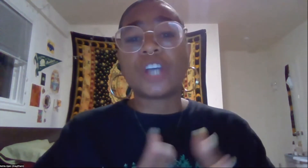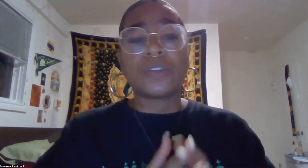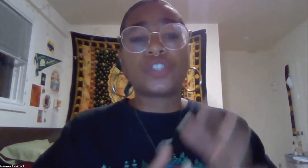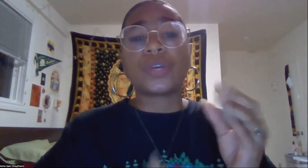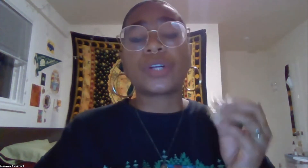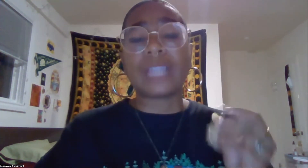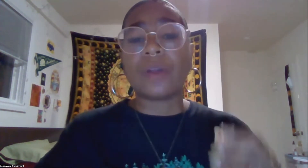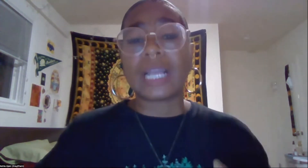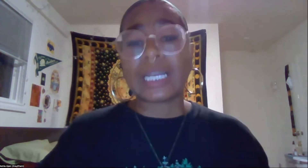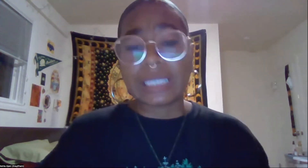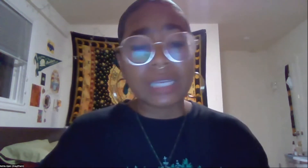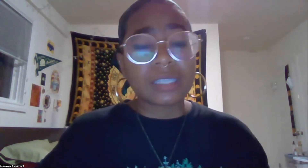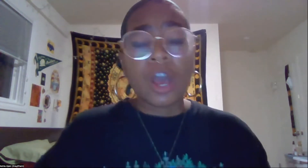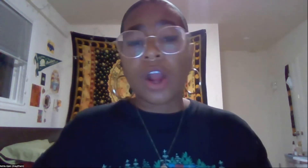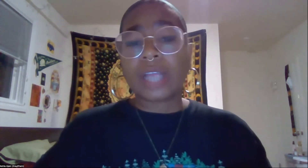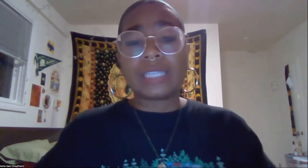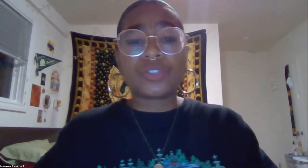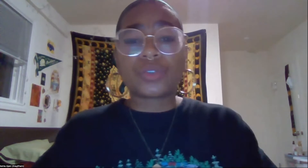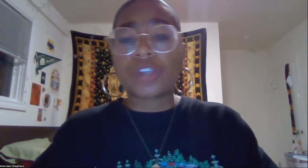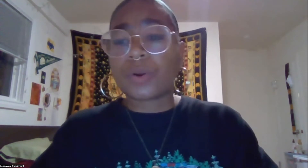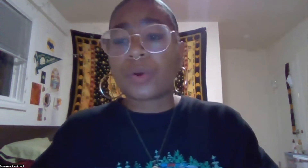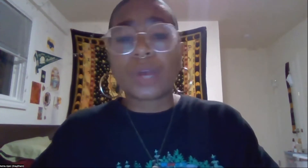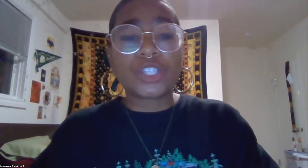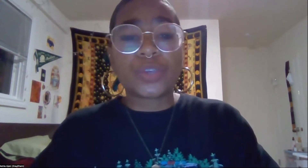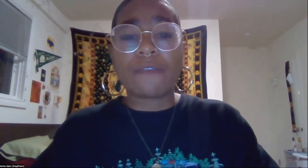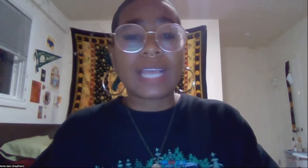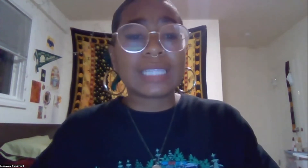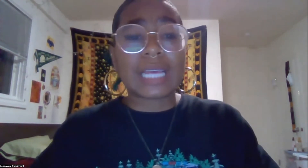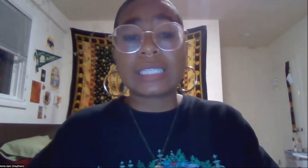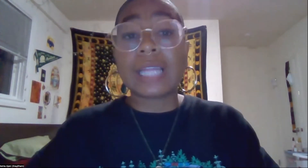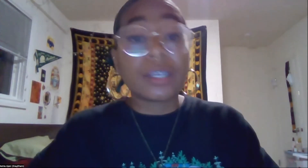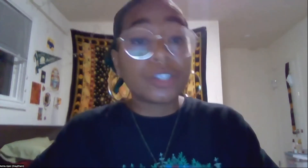others trickle down legacies, our ancestral sorrow runs through our veins like sludge